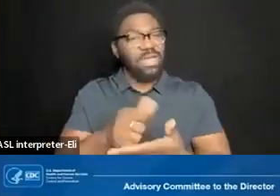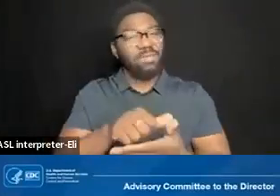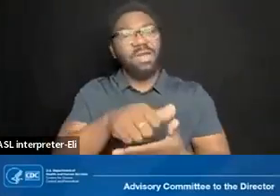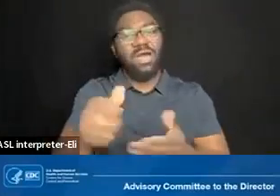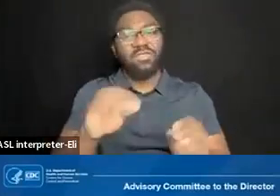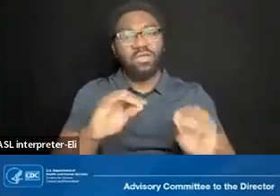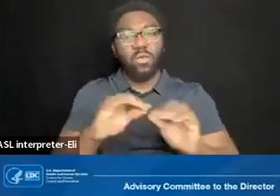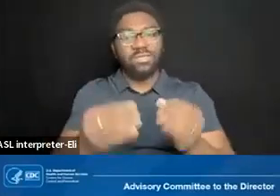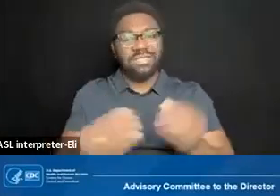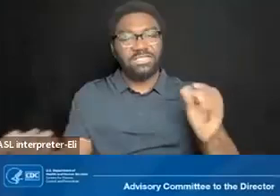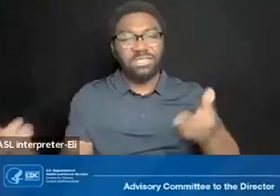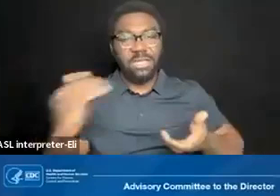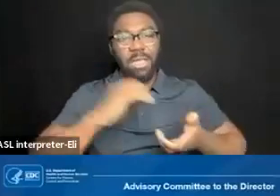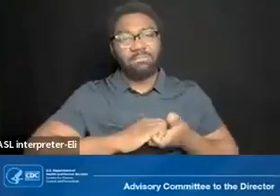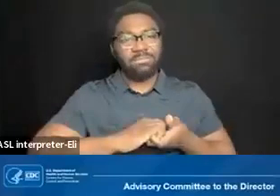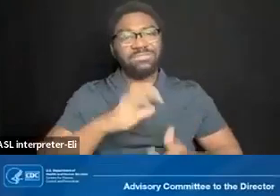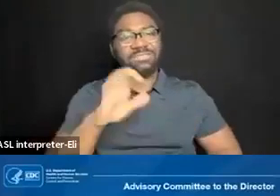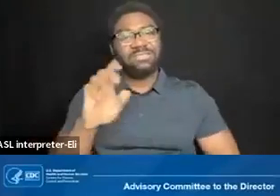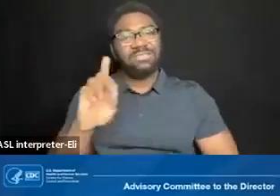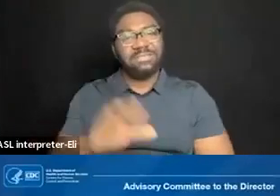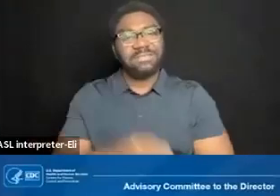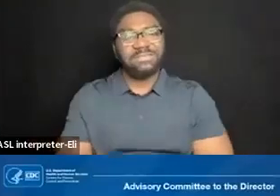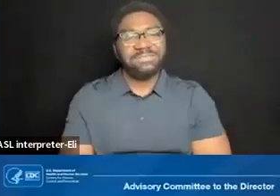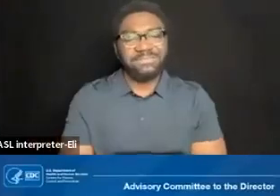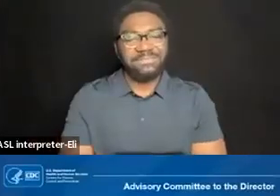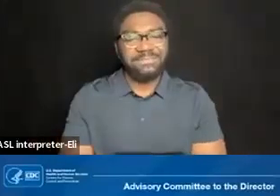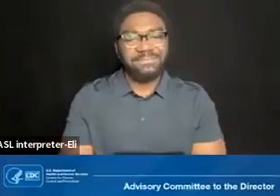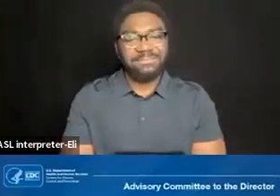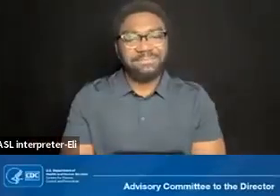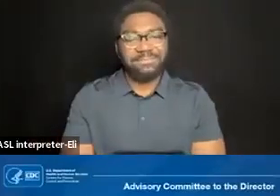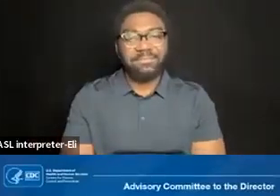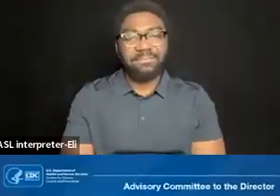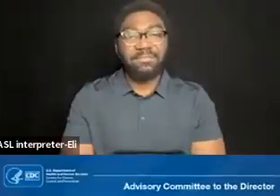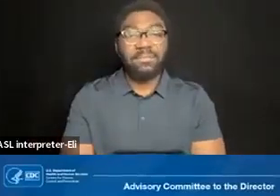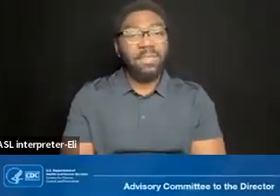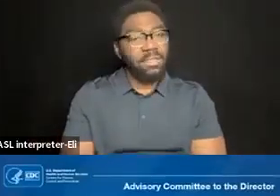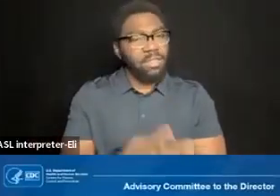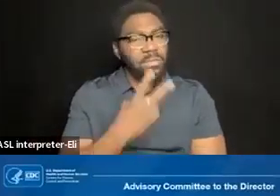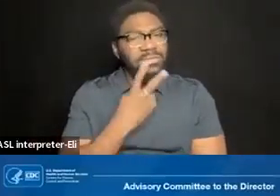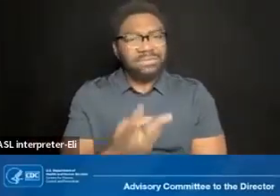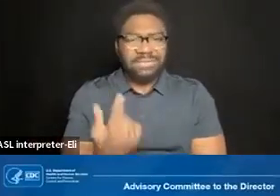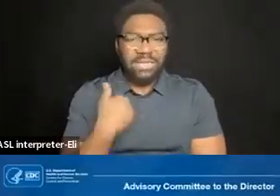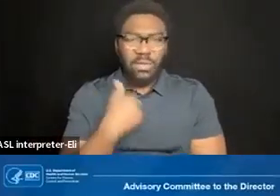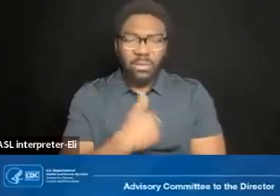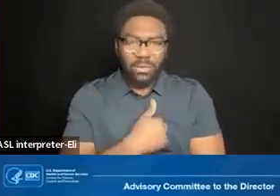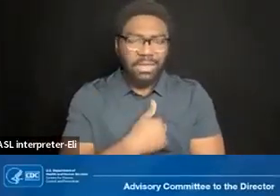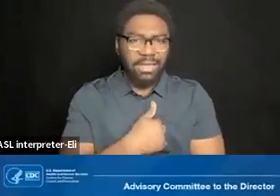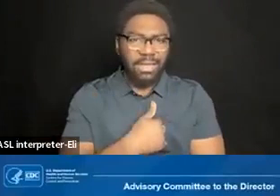and partner with CDC. As you can see, we are doing far more than moving boxes.